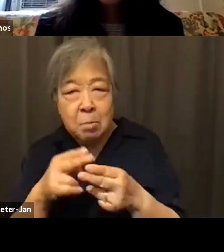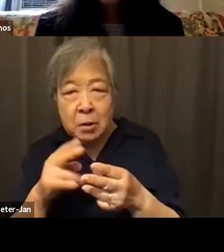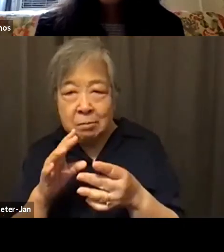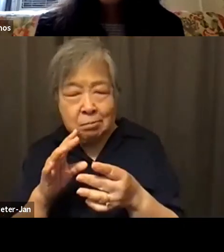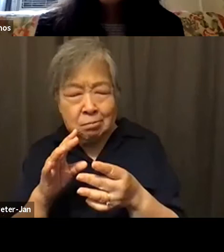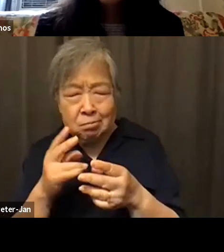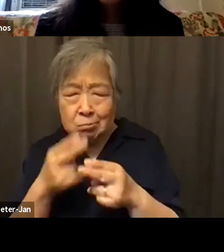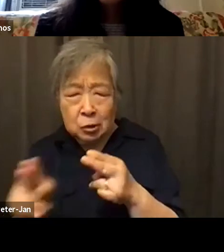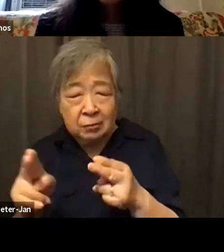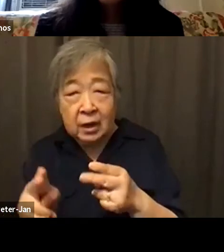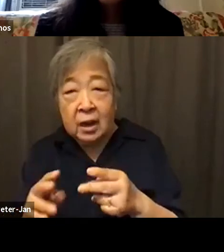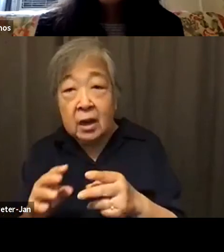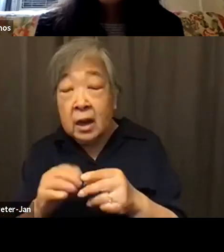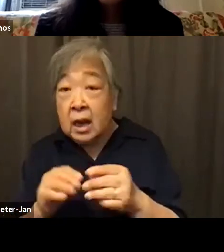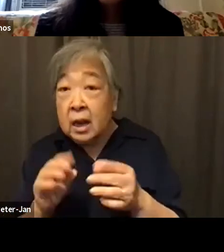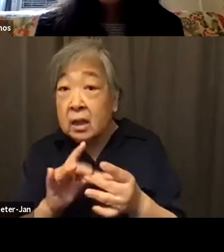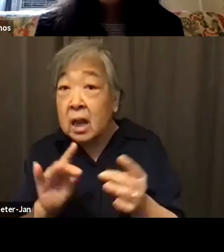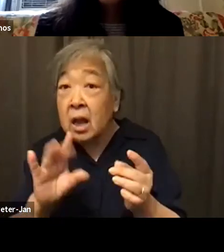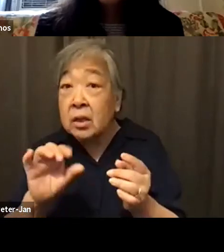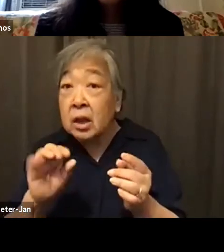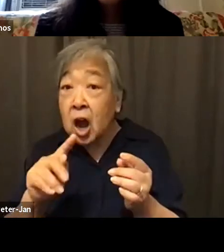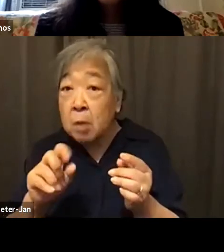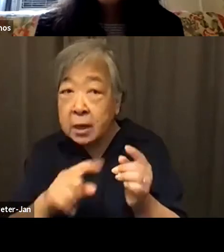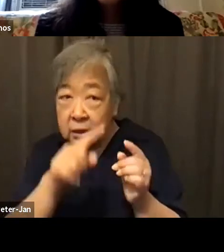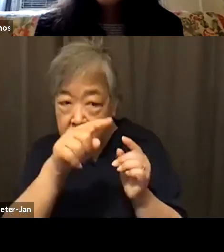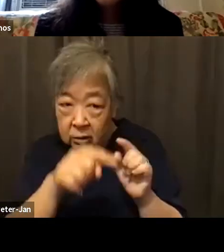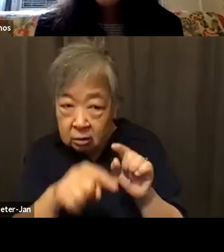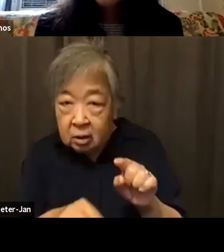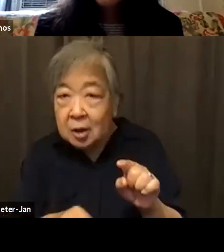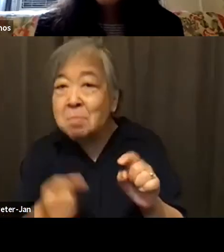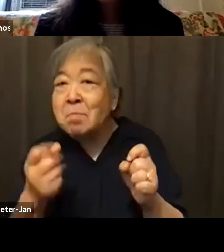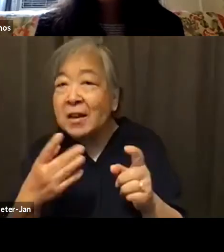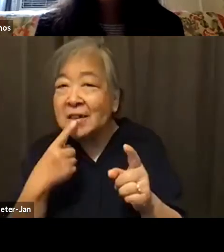we've been hearing a lot of "thank you for sharing your experiences," and people are